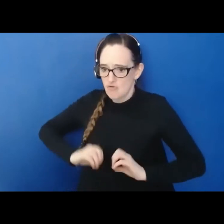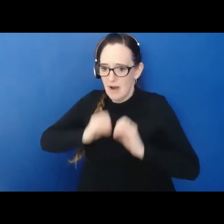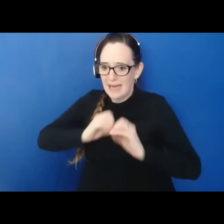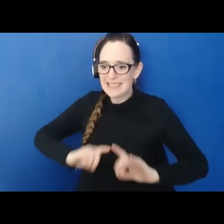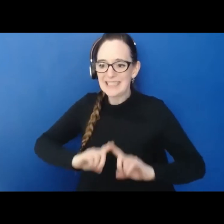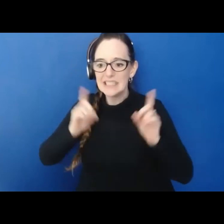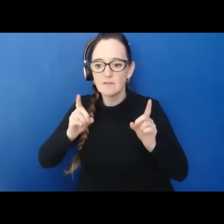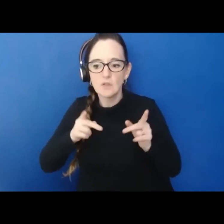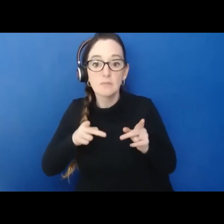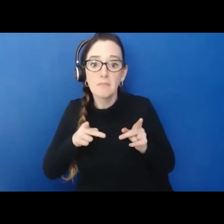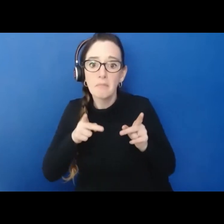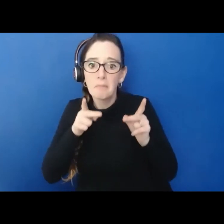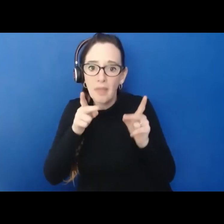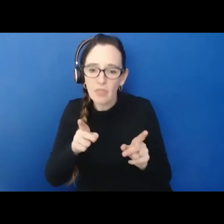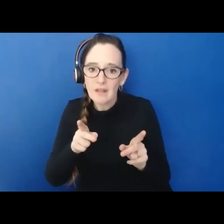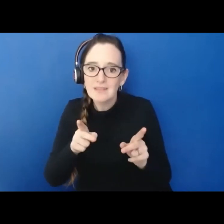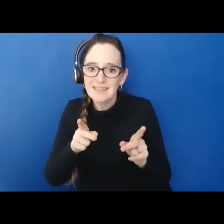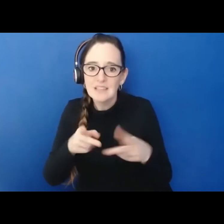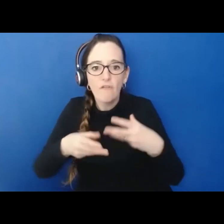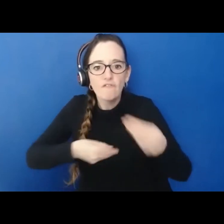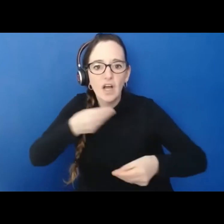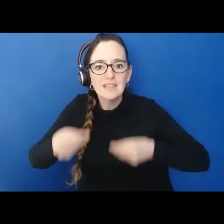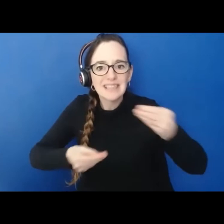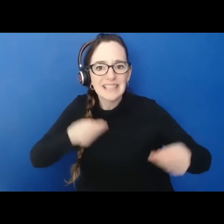outside of the schematic and more into the physical realm.